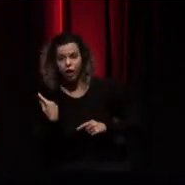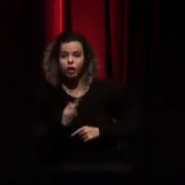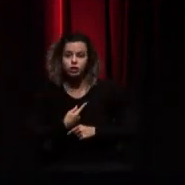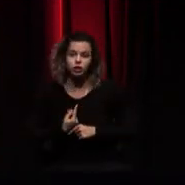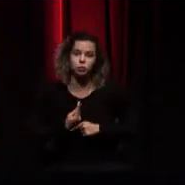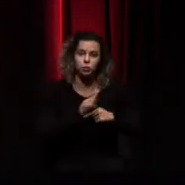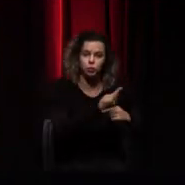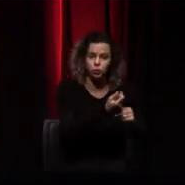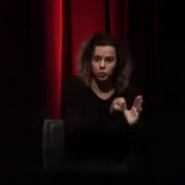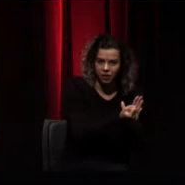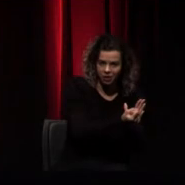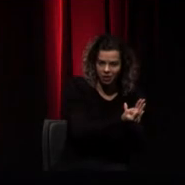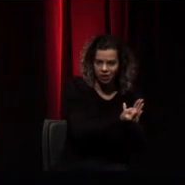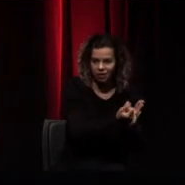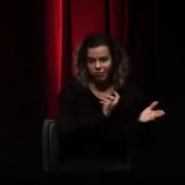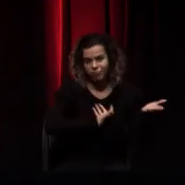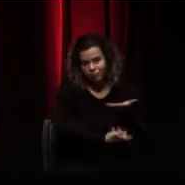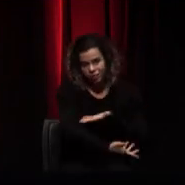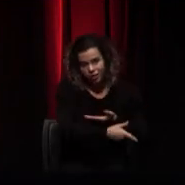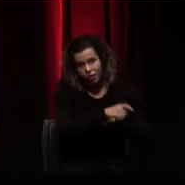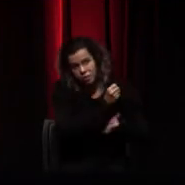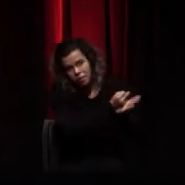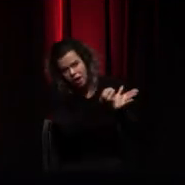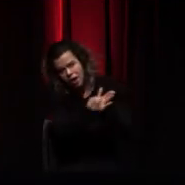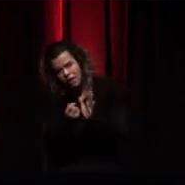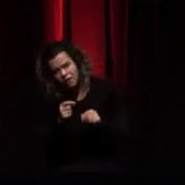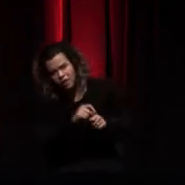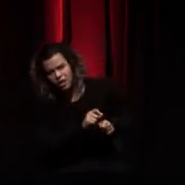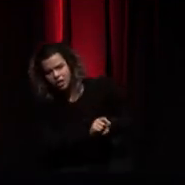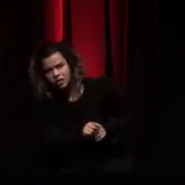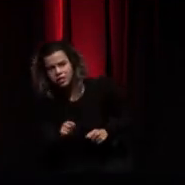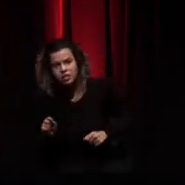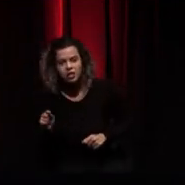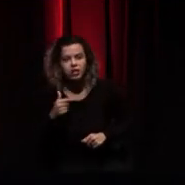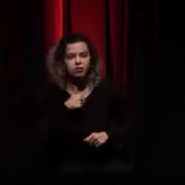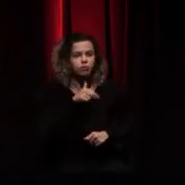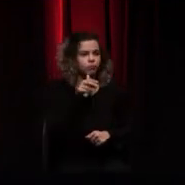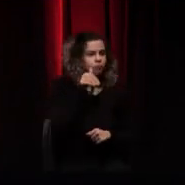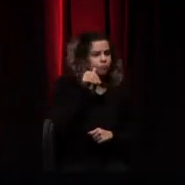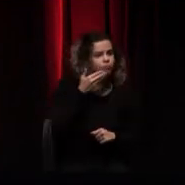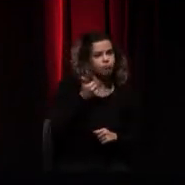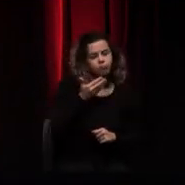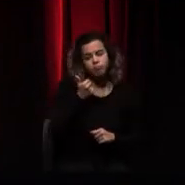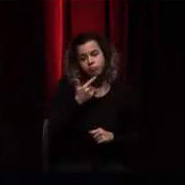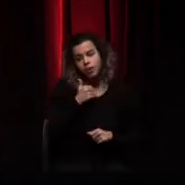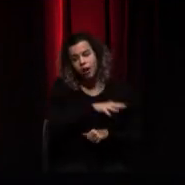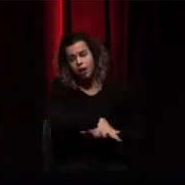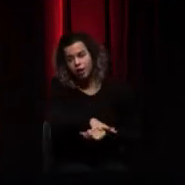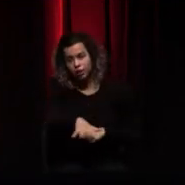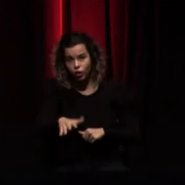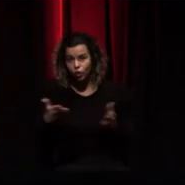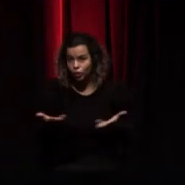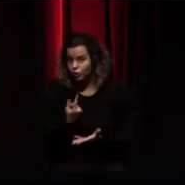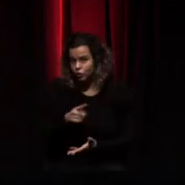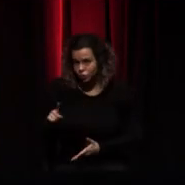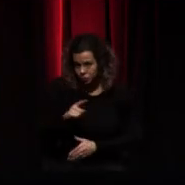We look at what brands are doing in different areas. In order to close, I’d say that